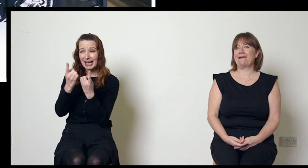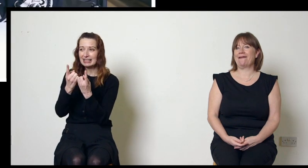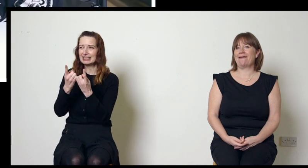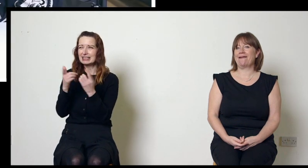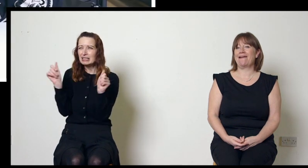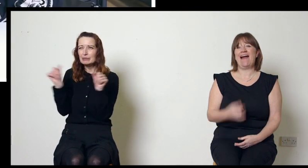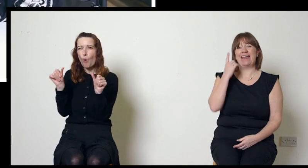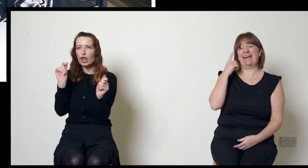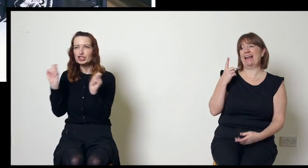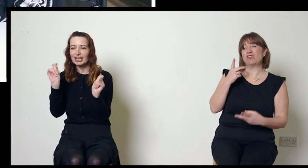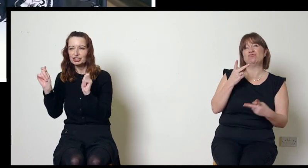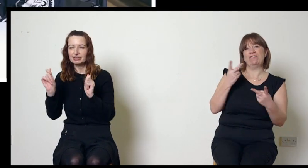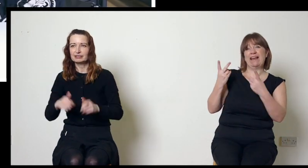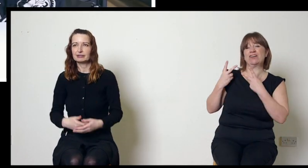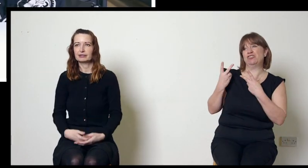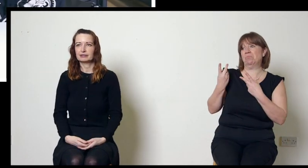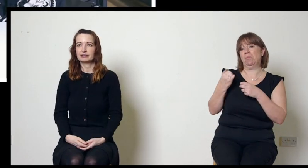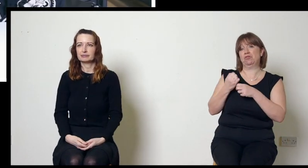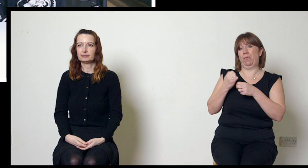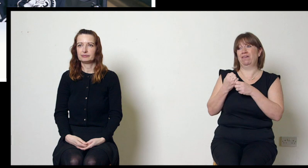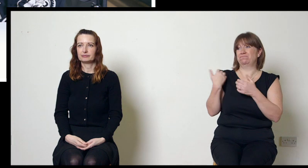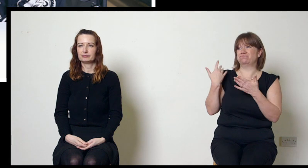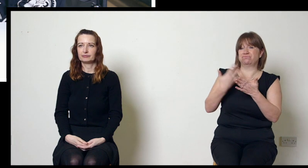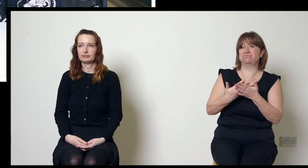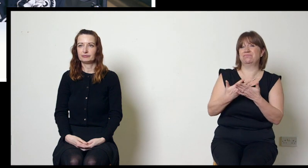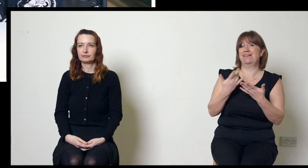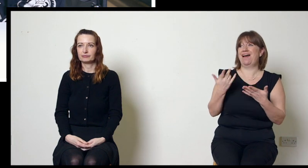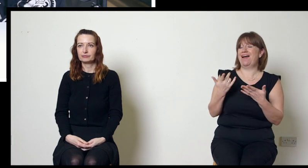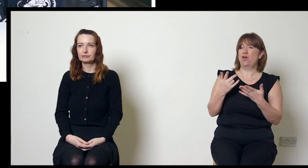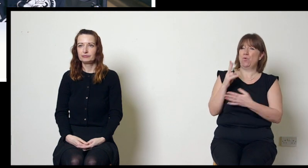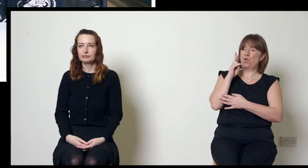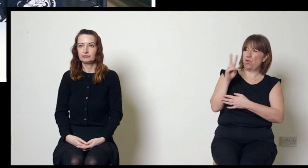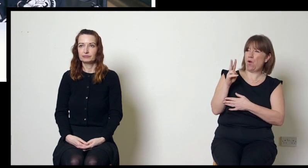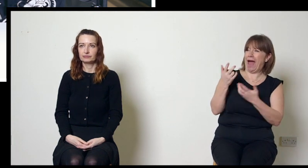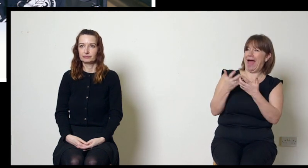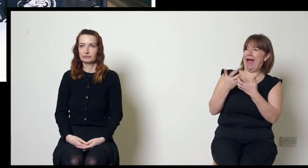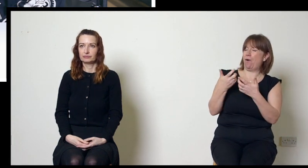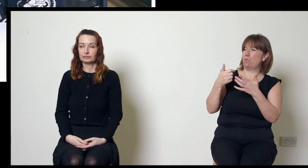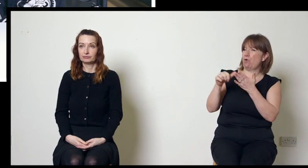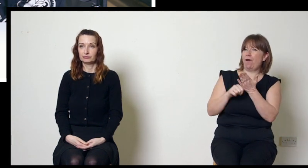I think that's a good reflection of what we've been doing as a whole, though, isn't it? You can look at how you make your programmes accessible and be massively